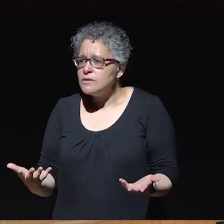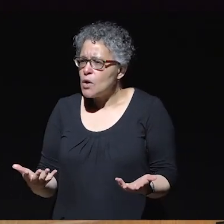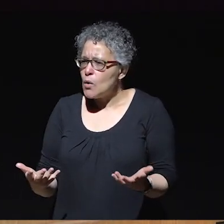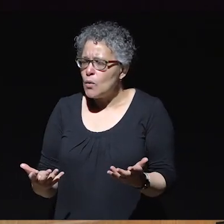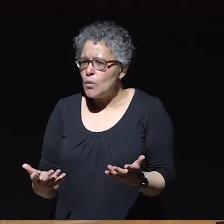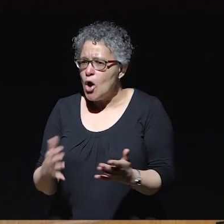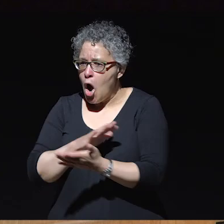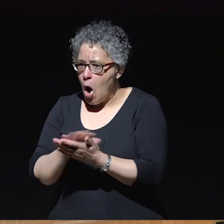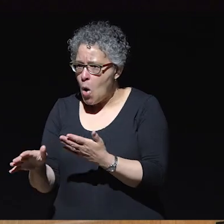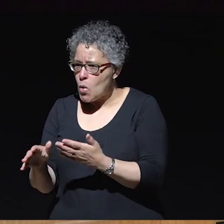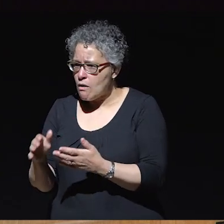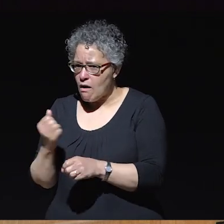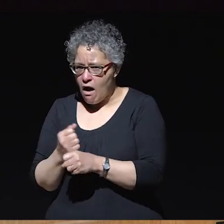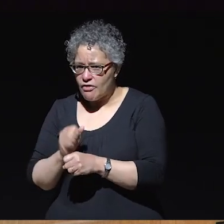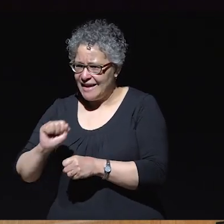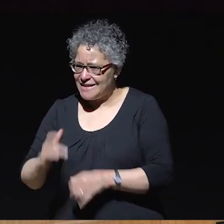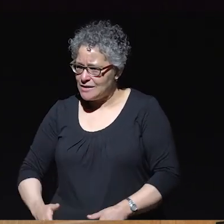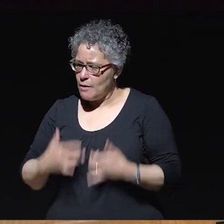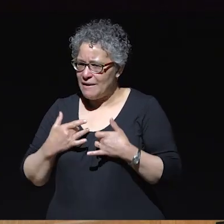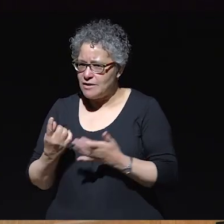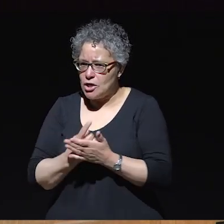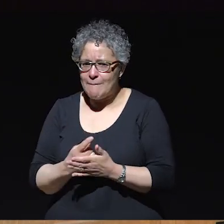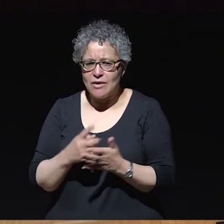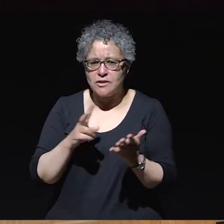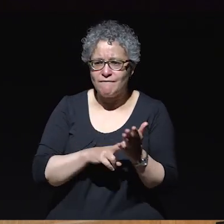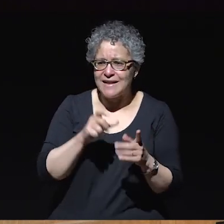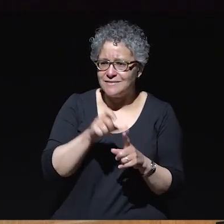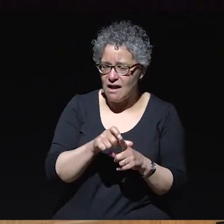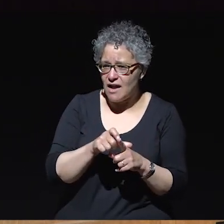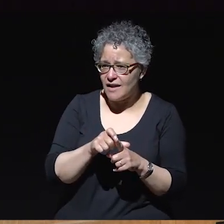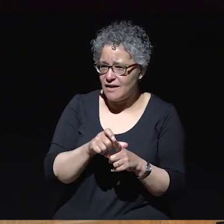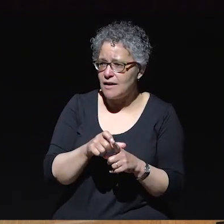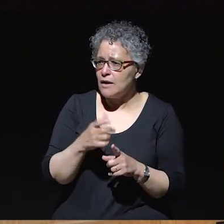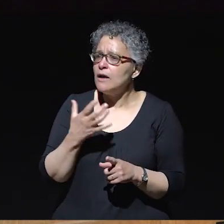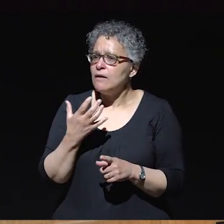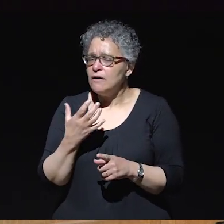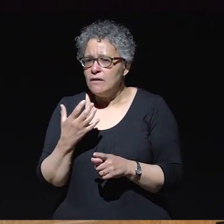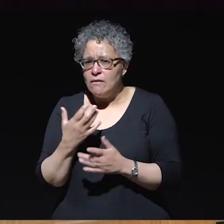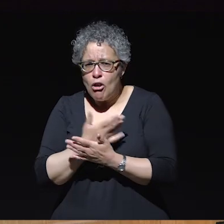is that from 1732 in Leicester Fields, now Leicester Square, where many artists and craftsmen lived,